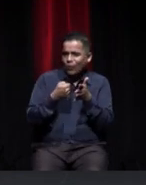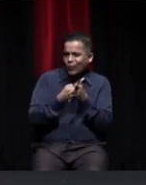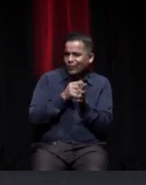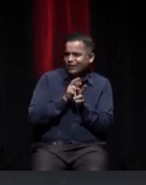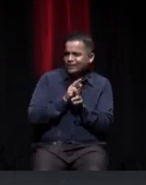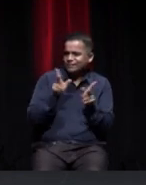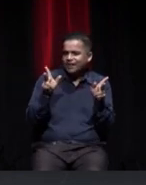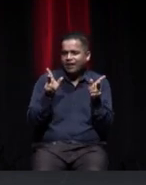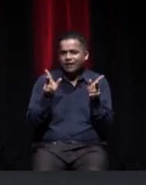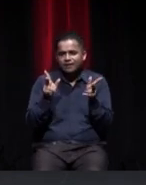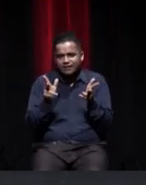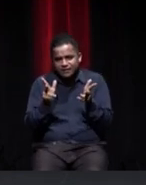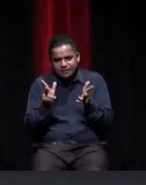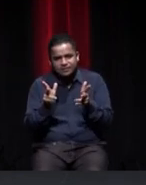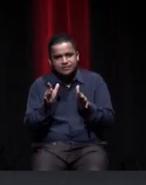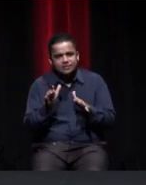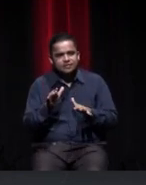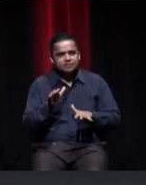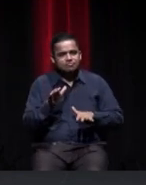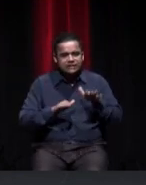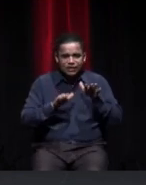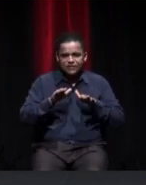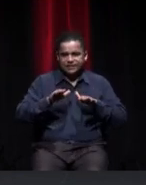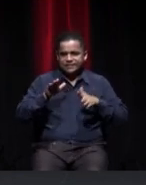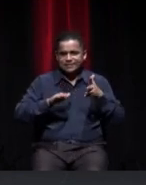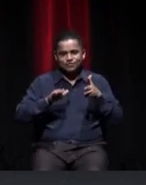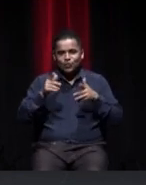in way that the answers aren't necessarily reflexive anymore,